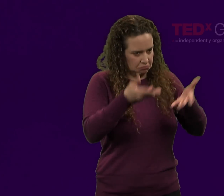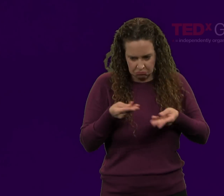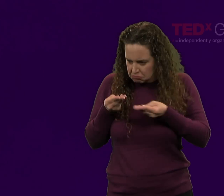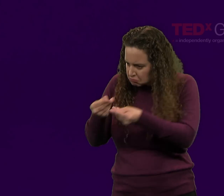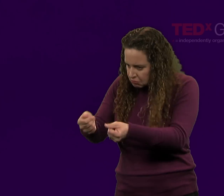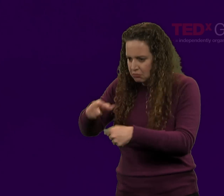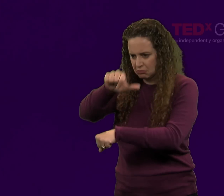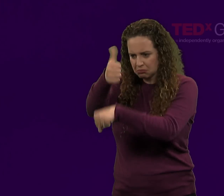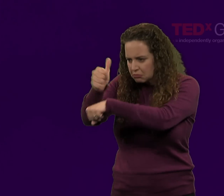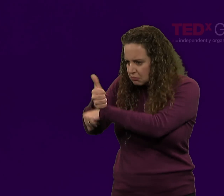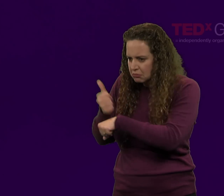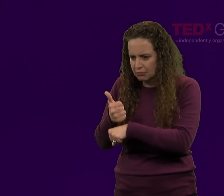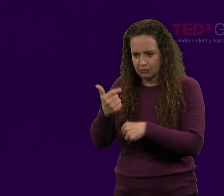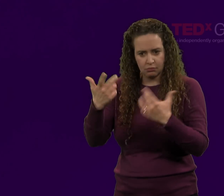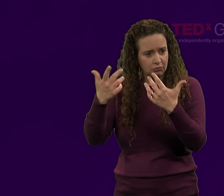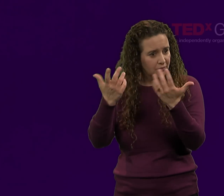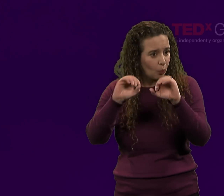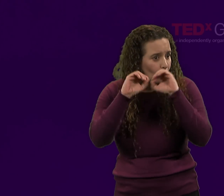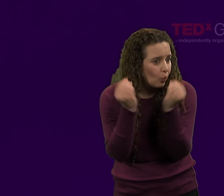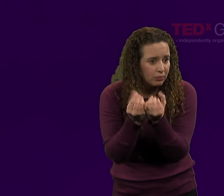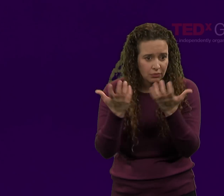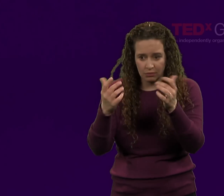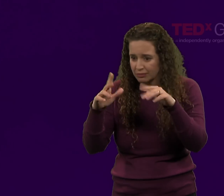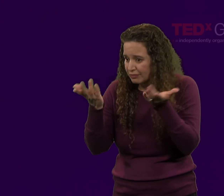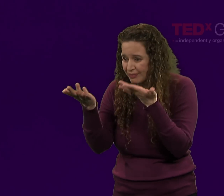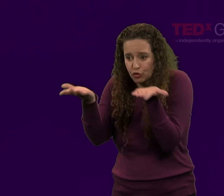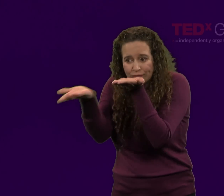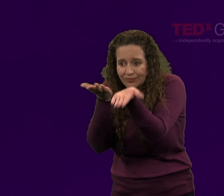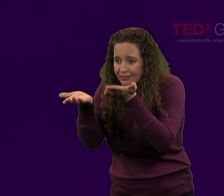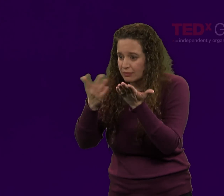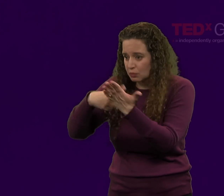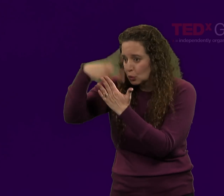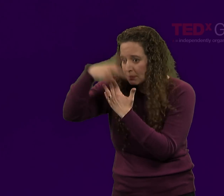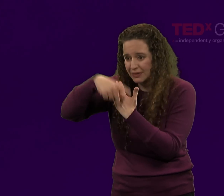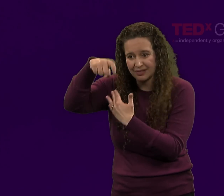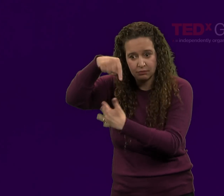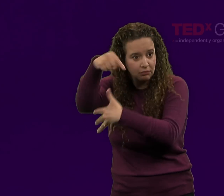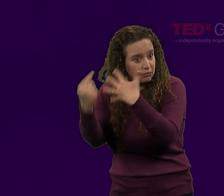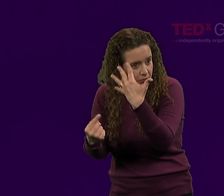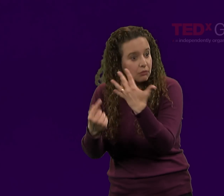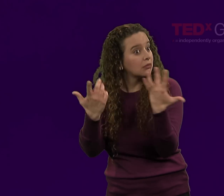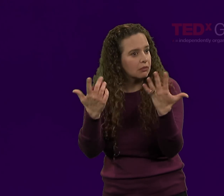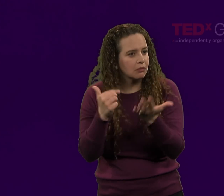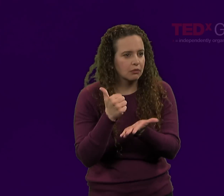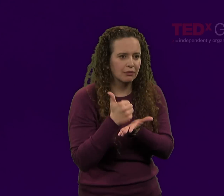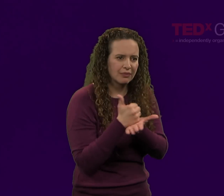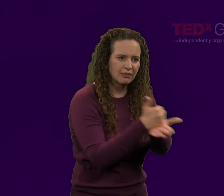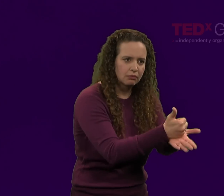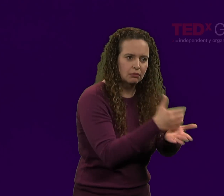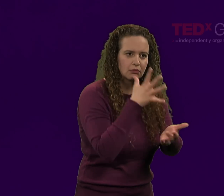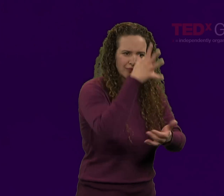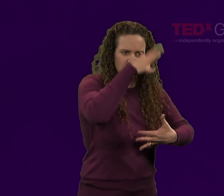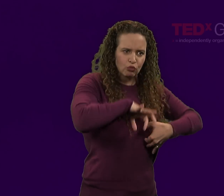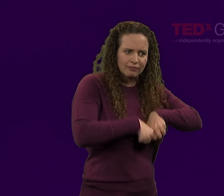but if we approached this differently, and provided services and support in a clearinghouse way, that parents who going through a grieving process